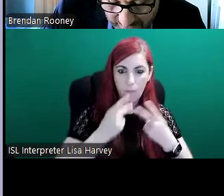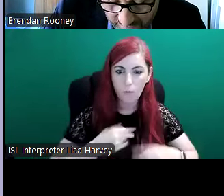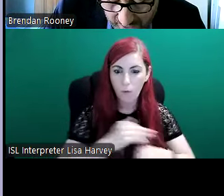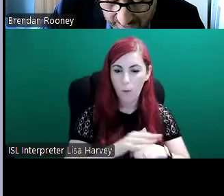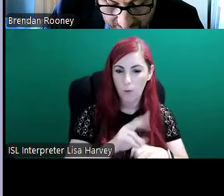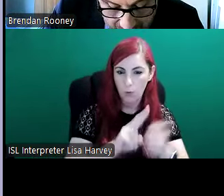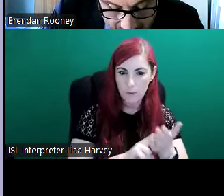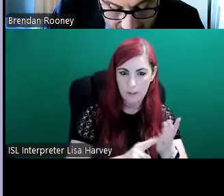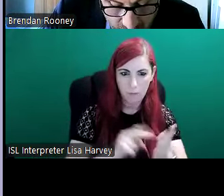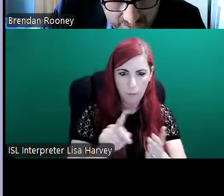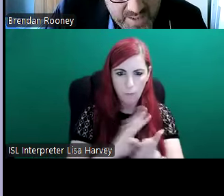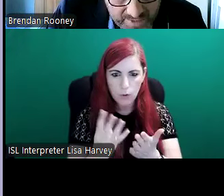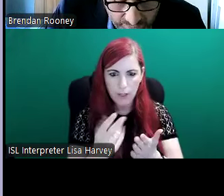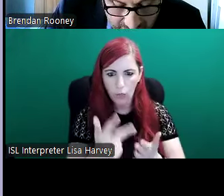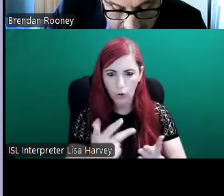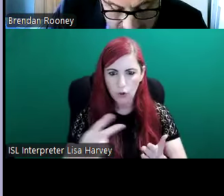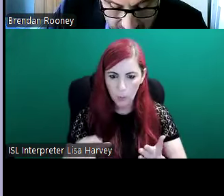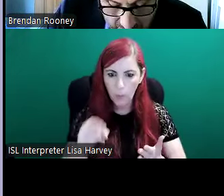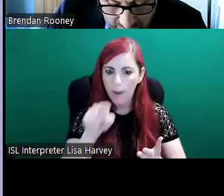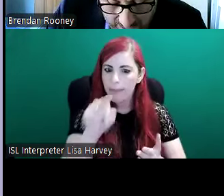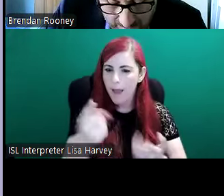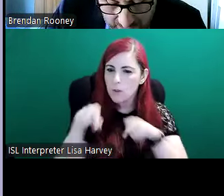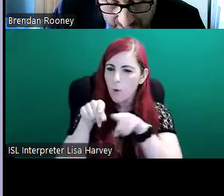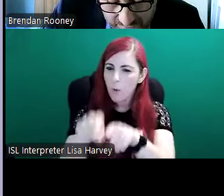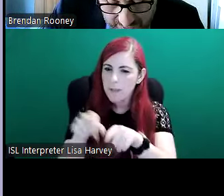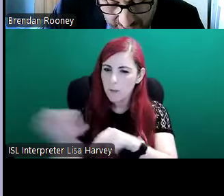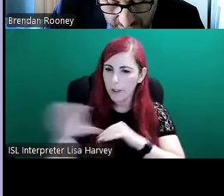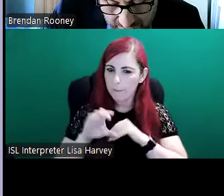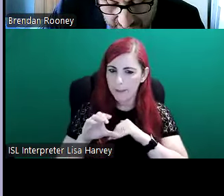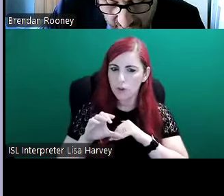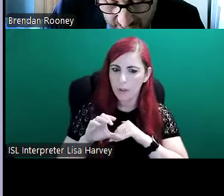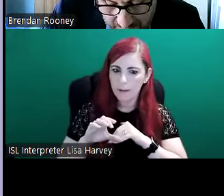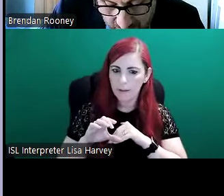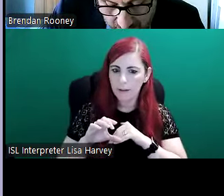on the right, coincided with a commission Albert Gleizes received to design a mural